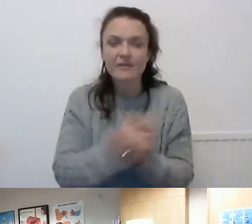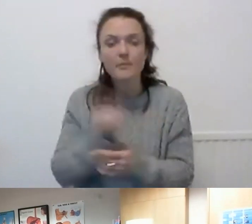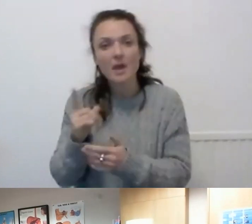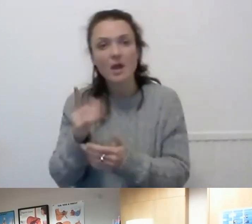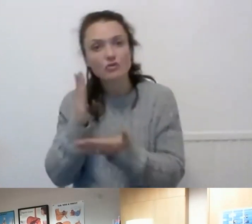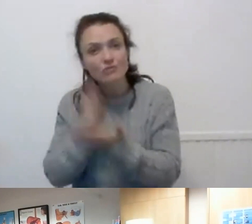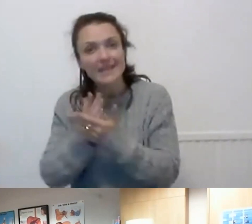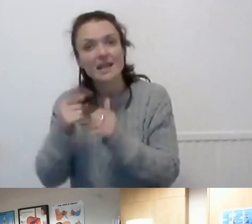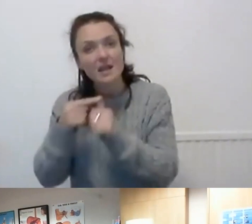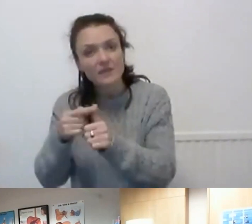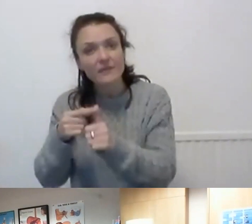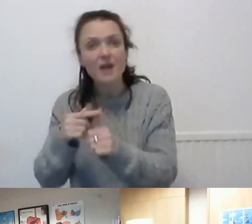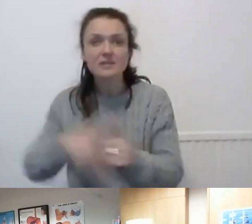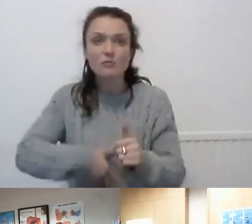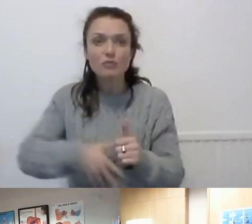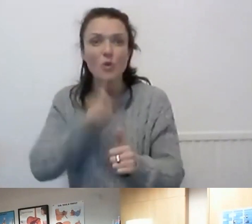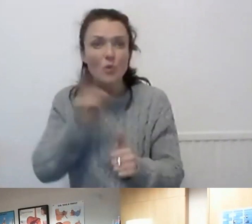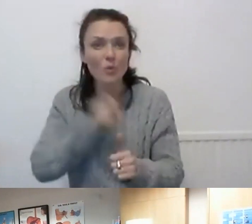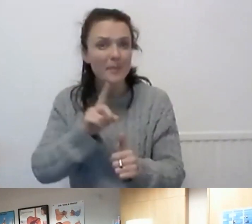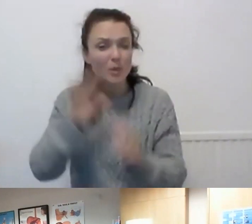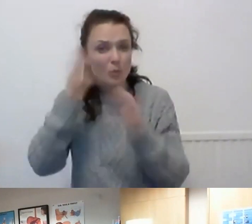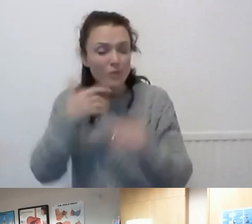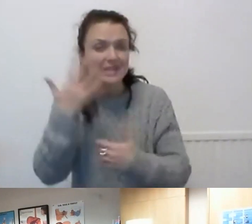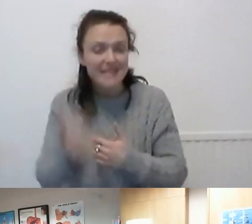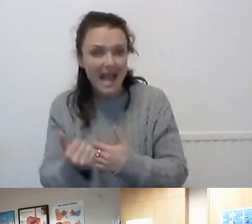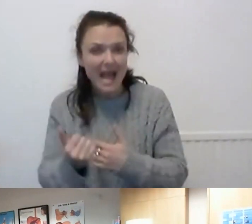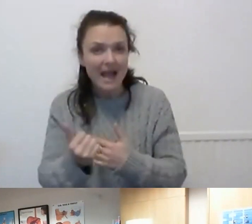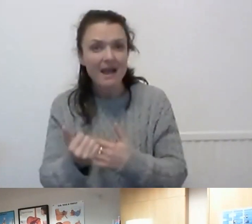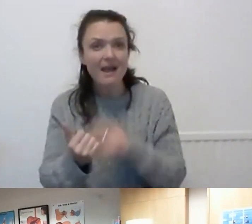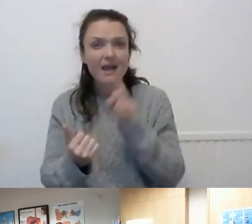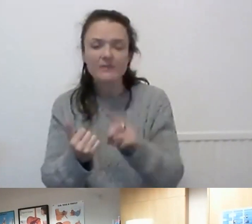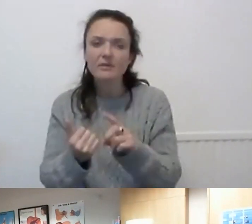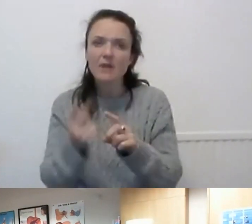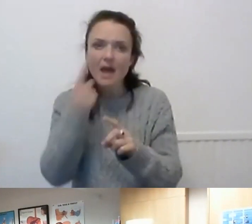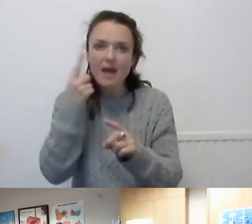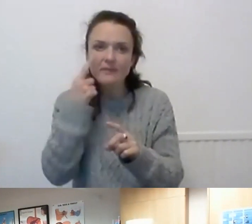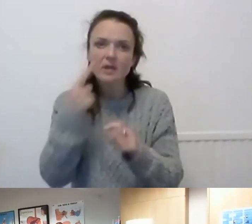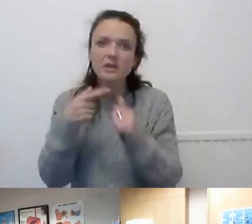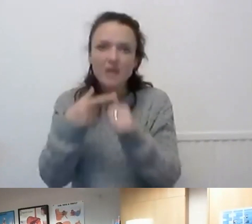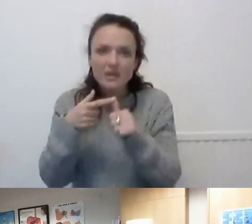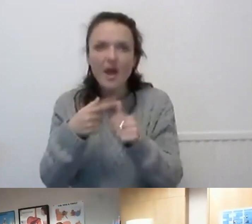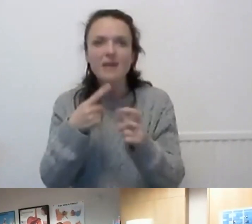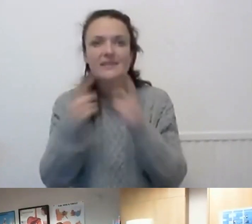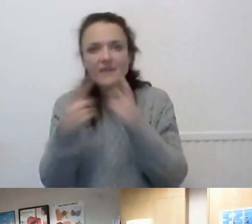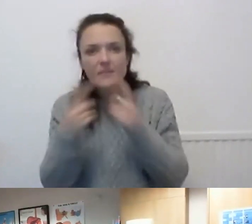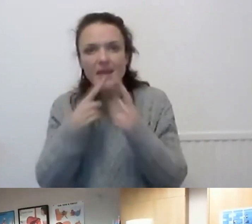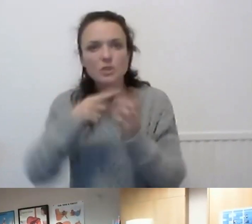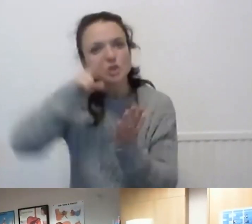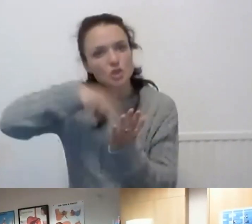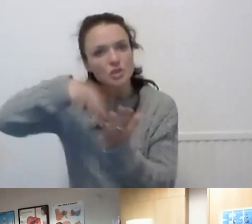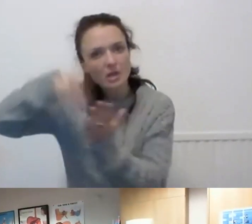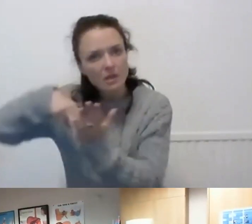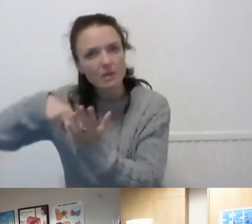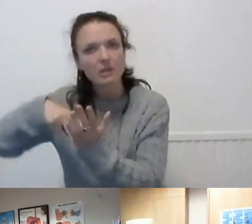emerged. And, and that's why the the advice now is changed to kind of risk assessment. So if you're